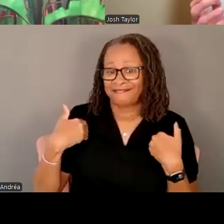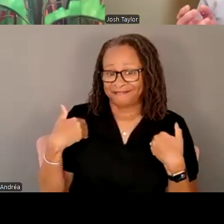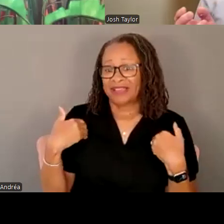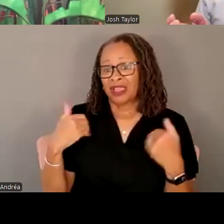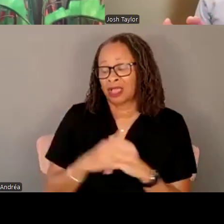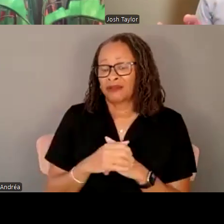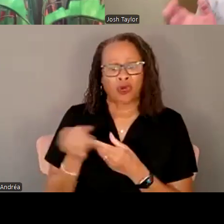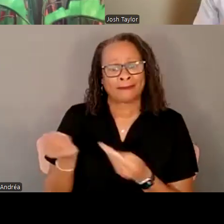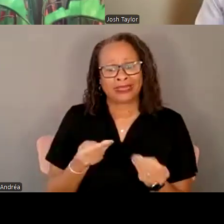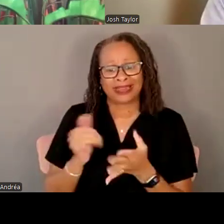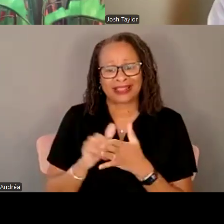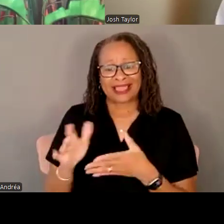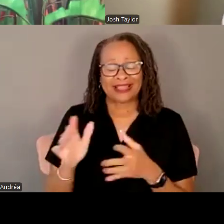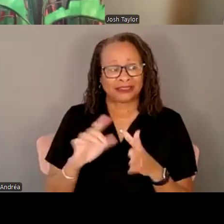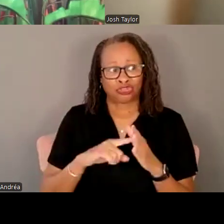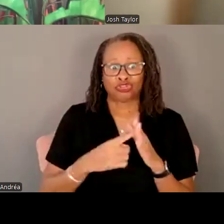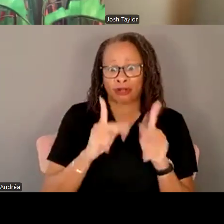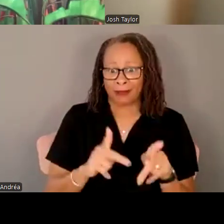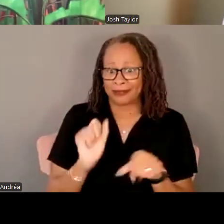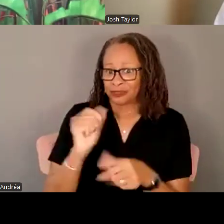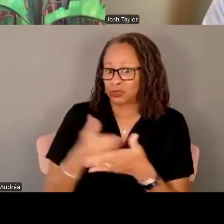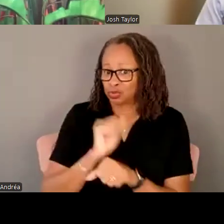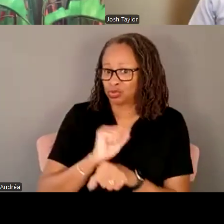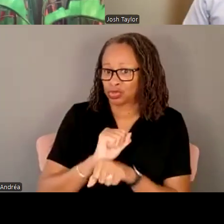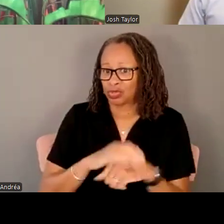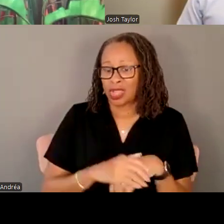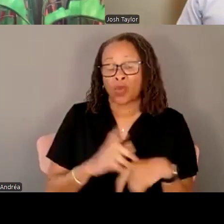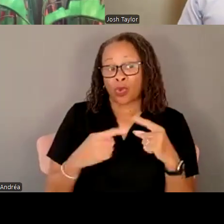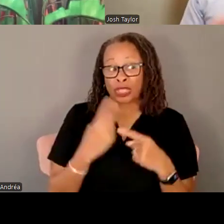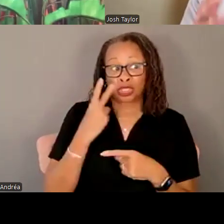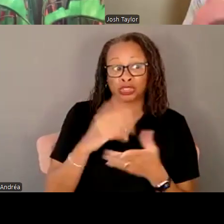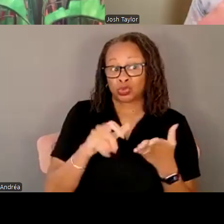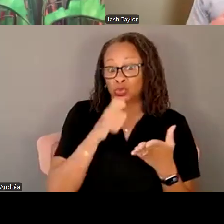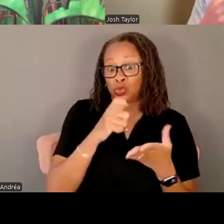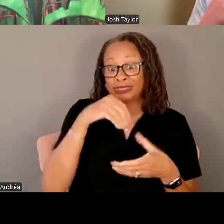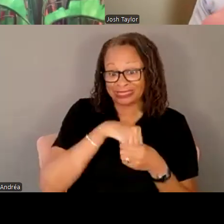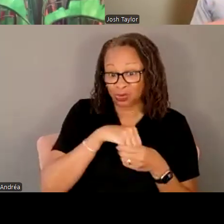When we look at transition-age youth and students that are still in school, this pre-employment transition services